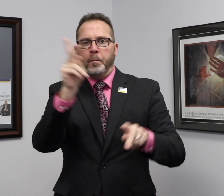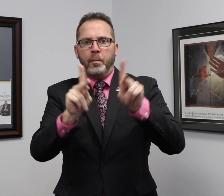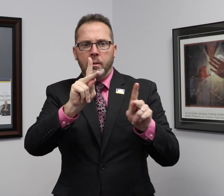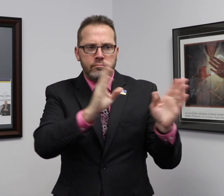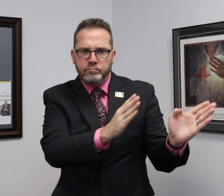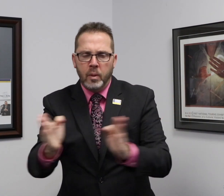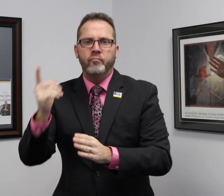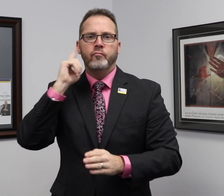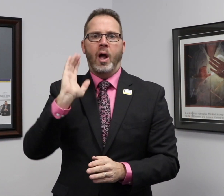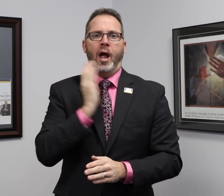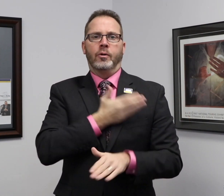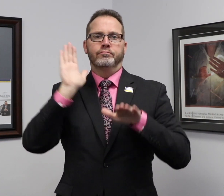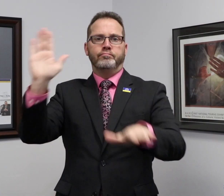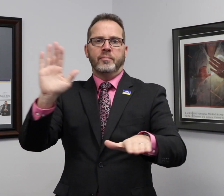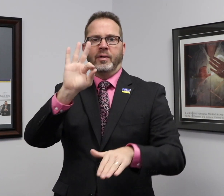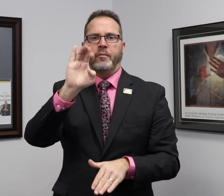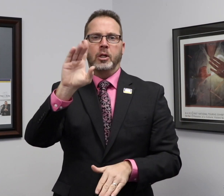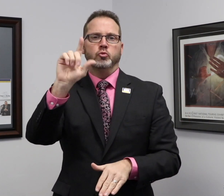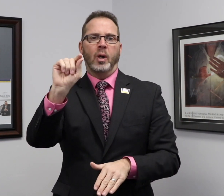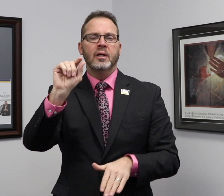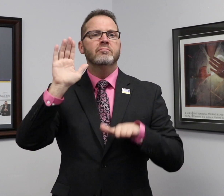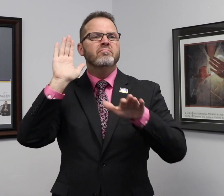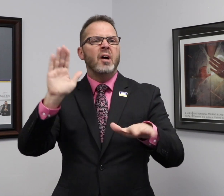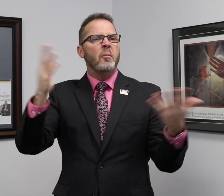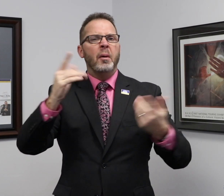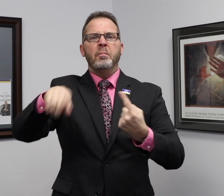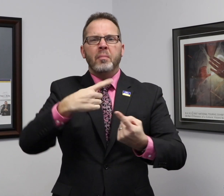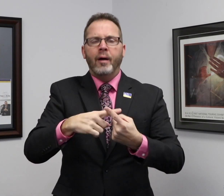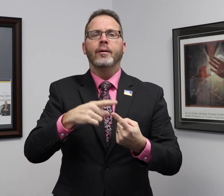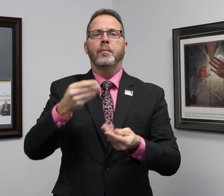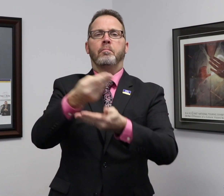legislative meetings in preparation for our February 20th hearing. We were asked